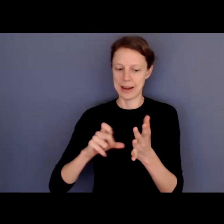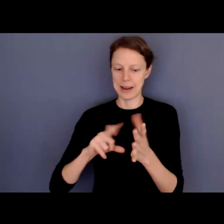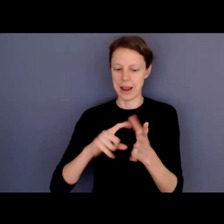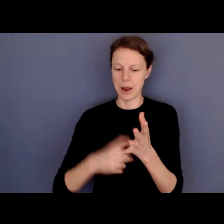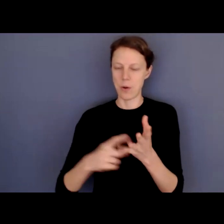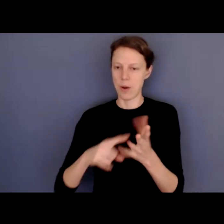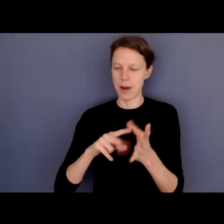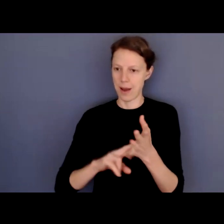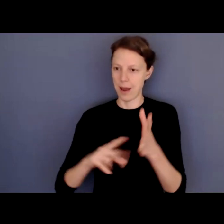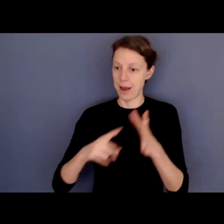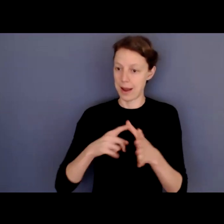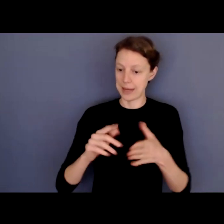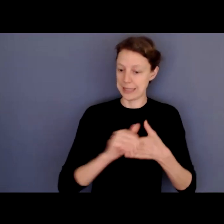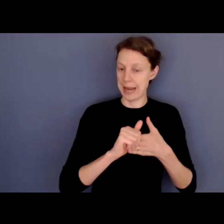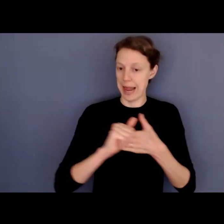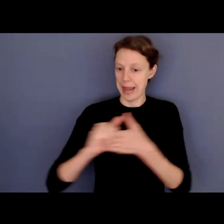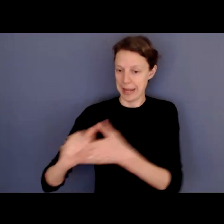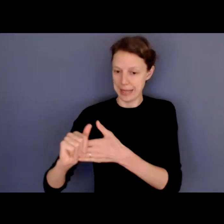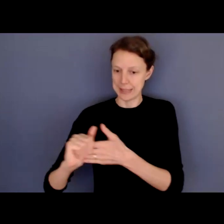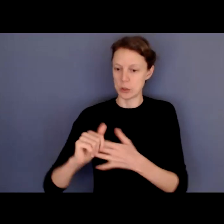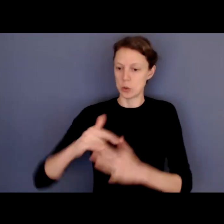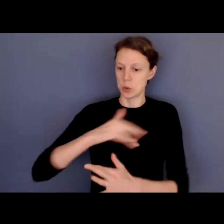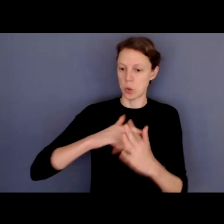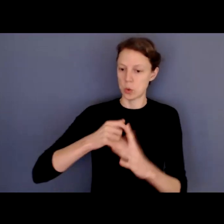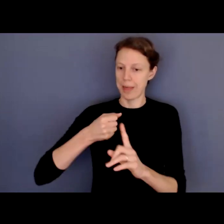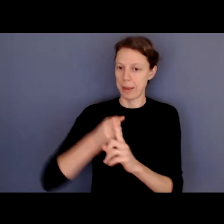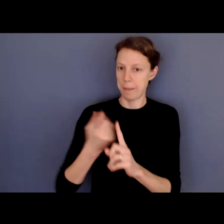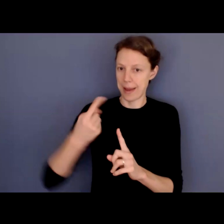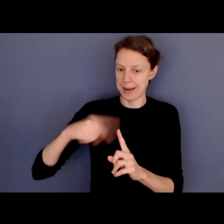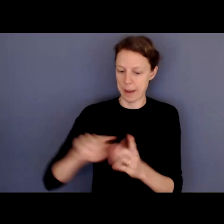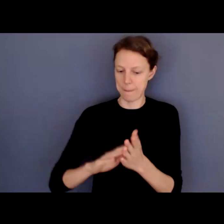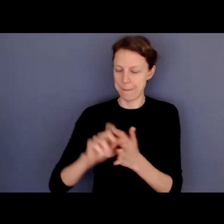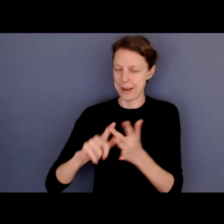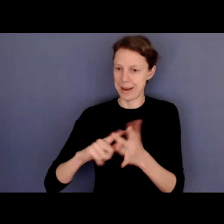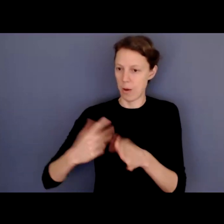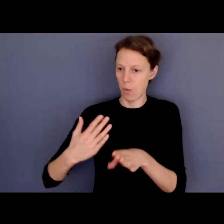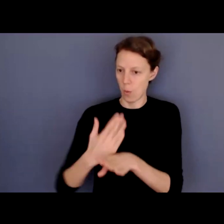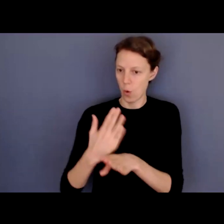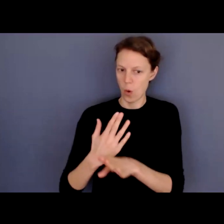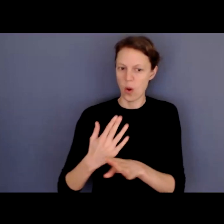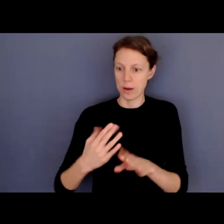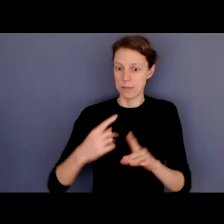development, social impact and media work. Prior to joining Westjustice, Caitlin worked for the federal government and the